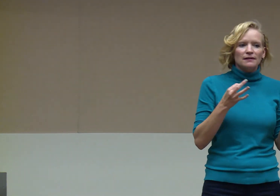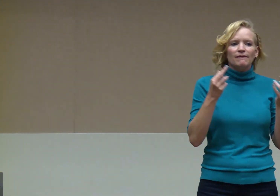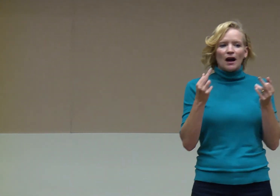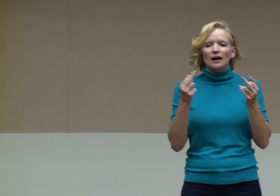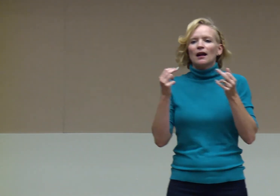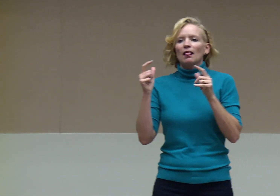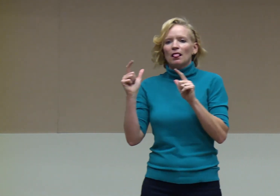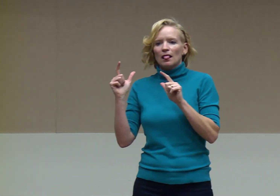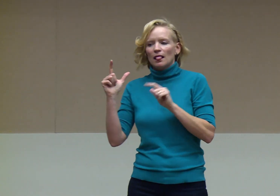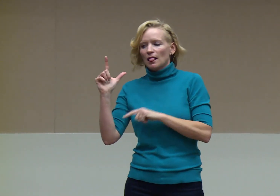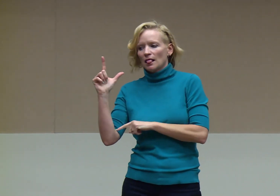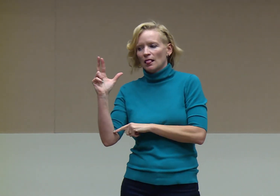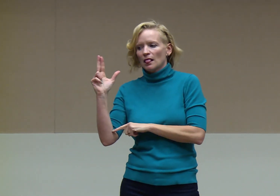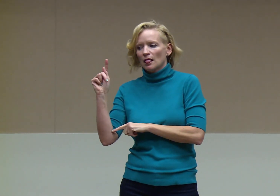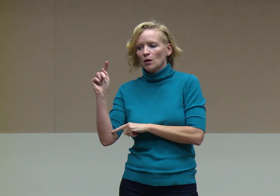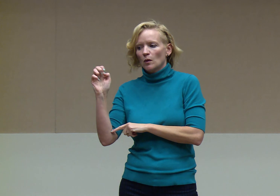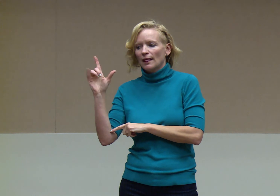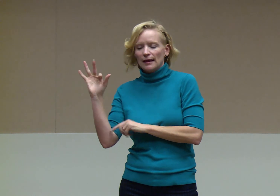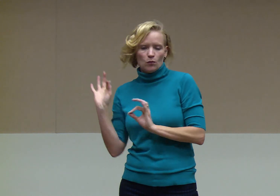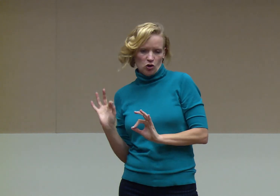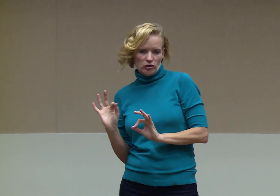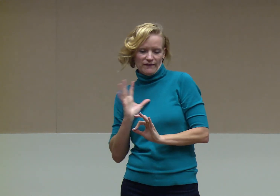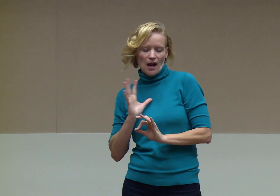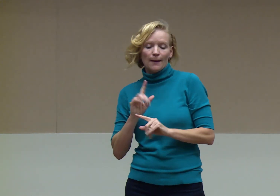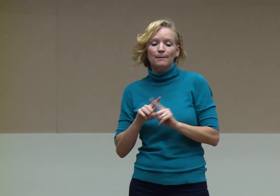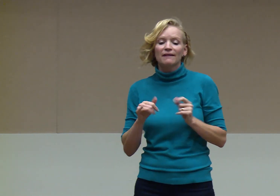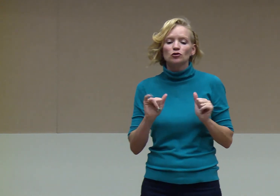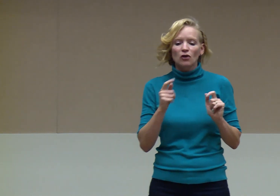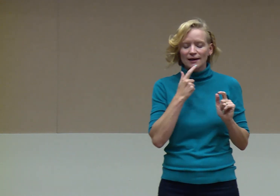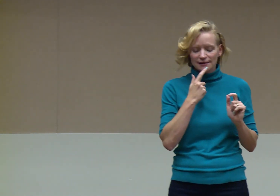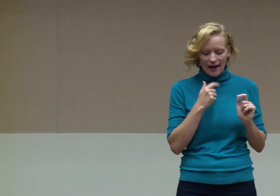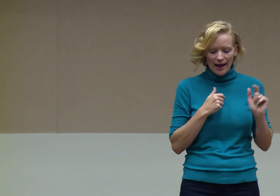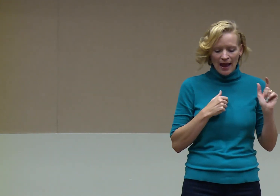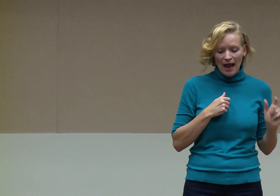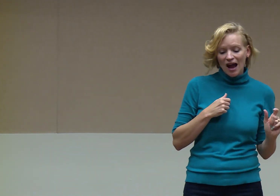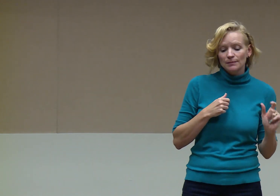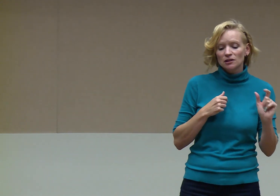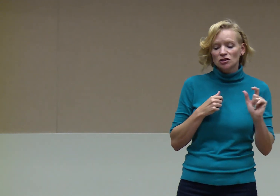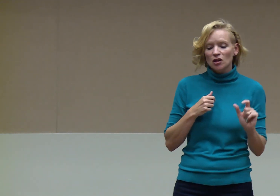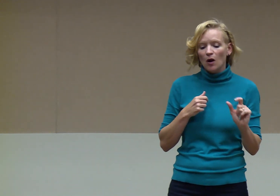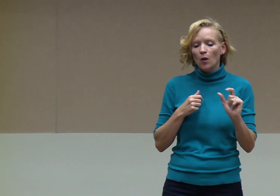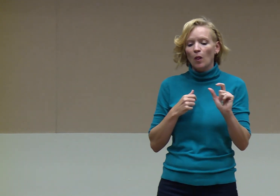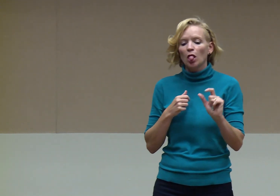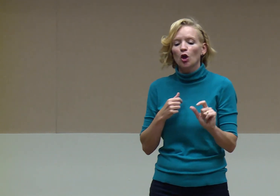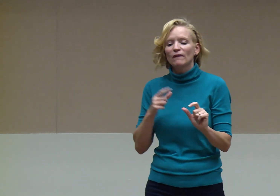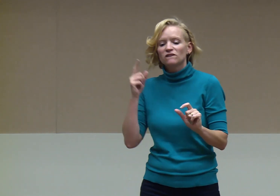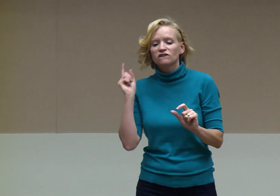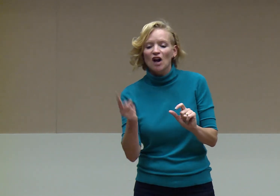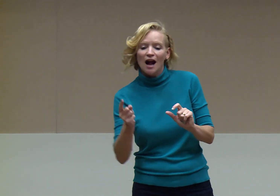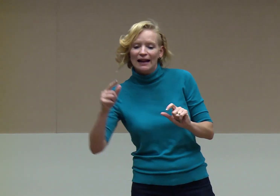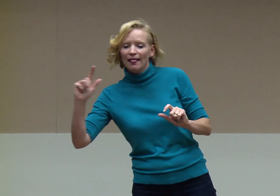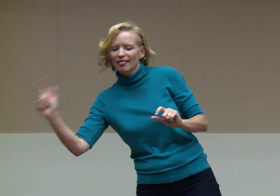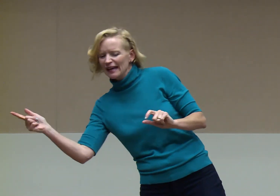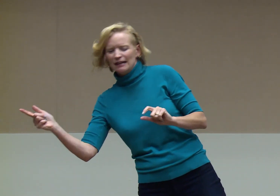Suppose you say abso-fucking-lutely. That works fine.